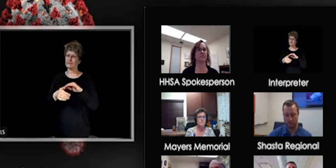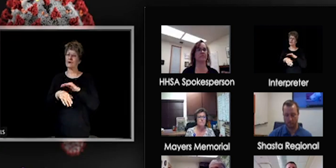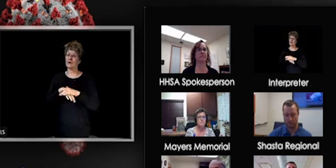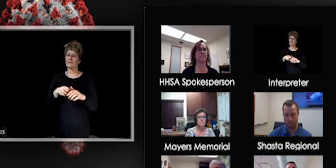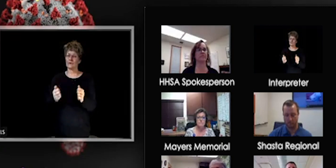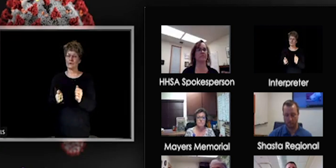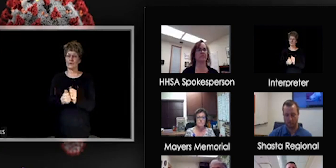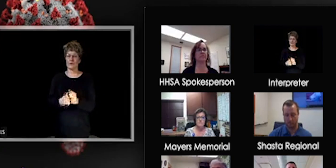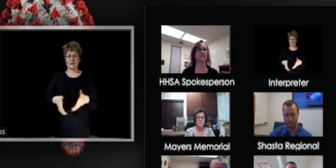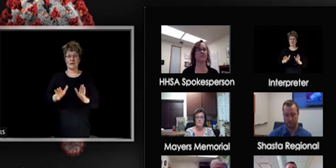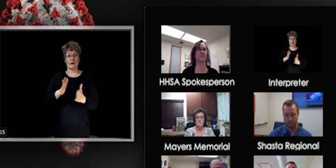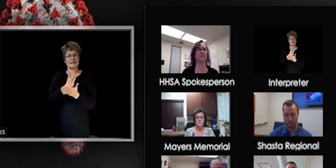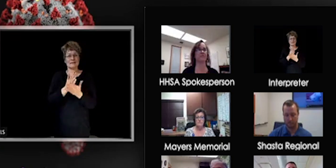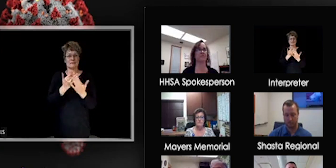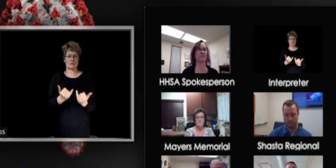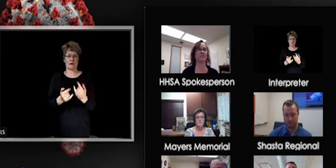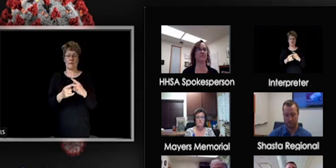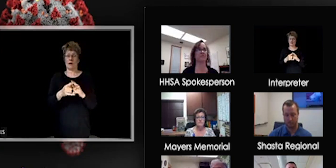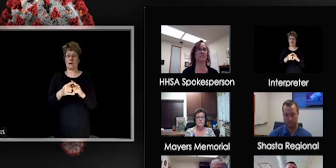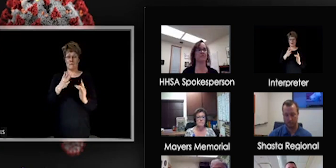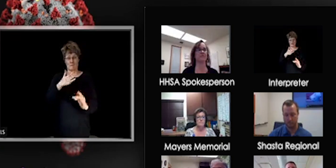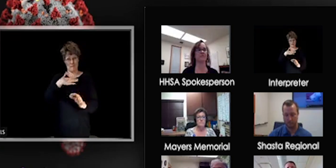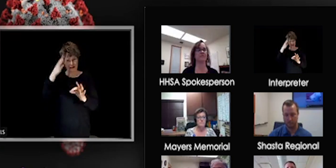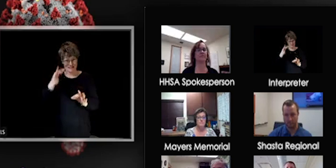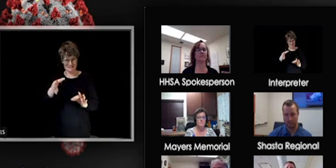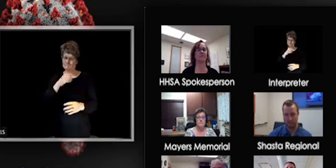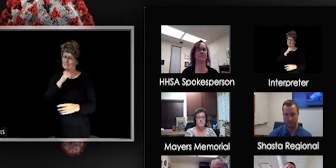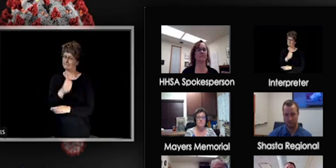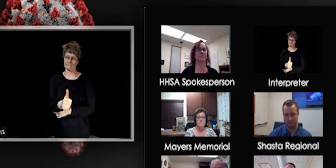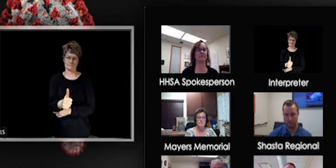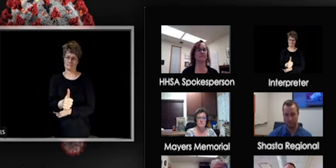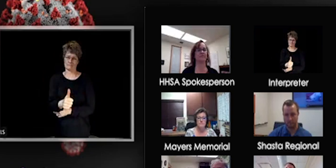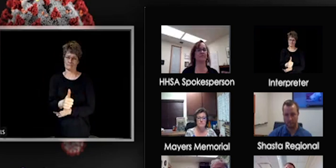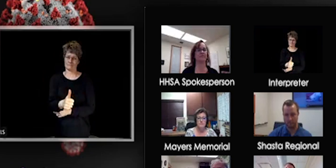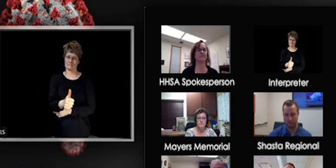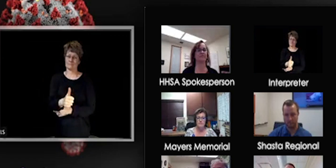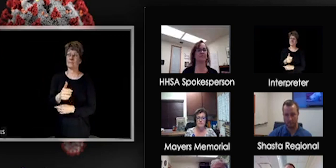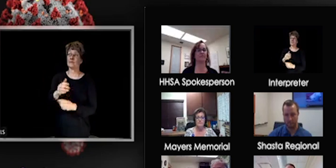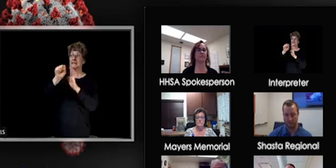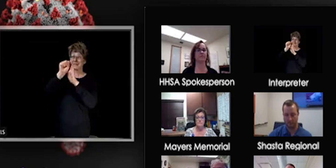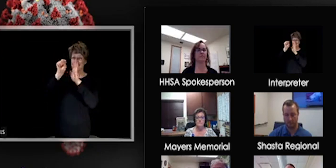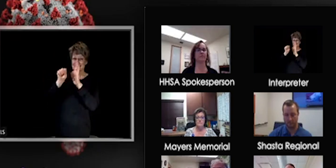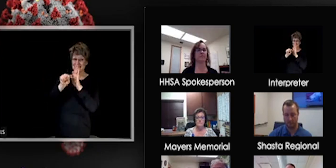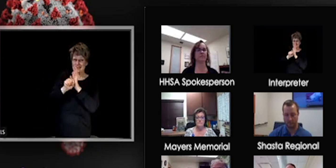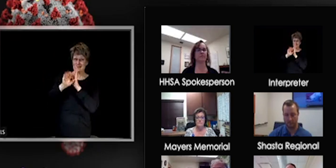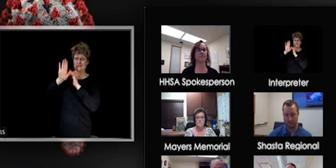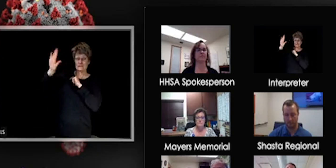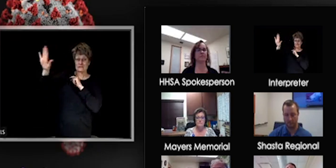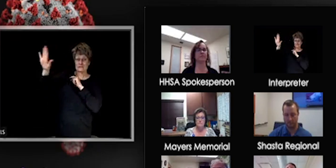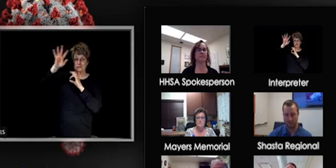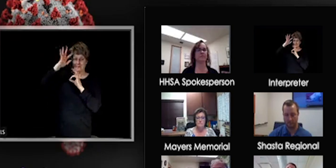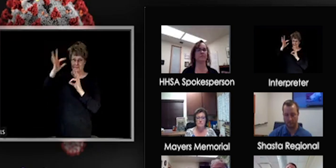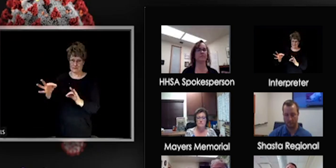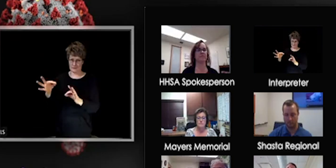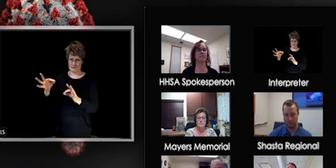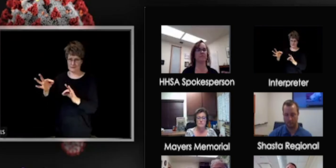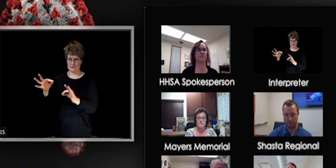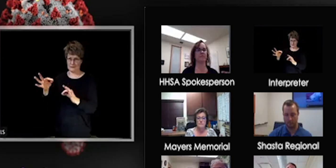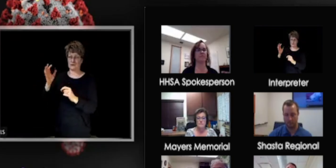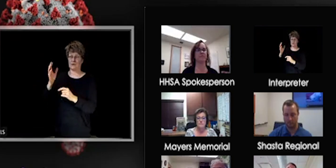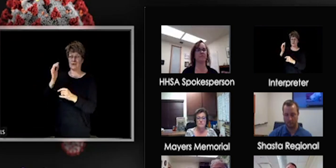not up to me. Once the state allows that and guidance comes out for those activities, then